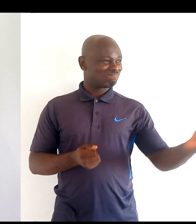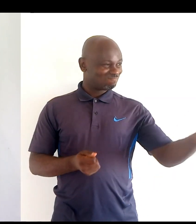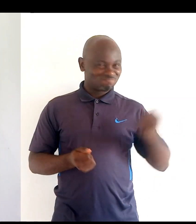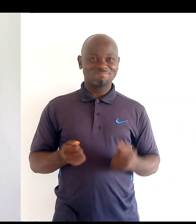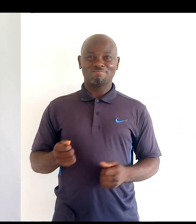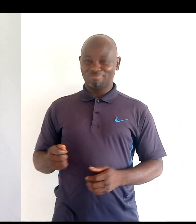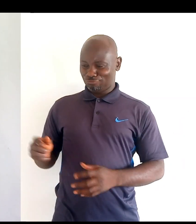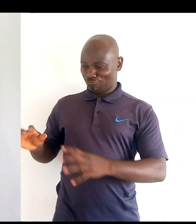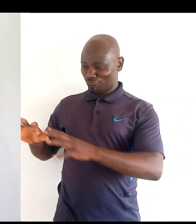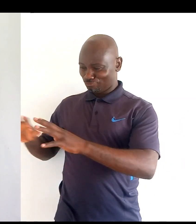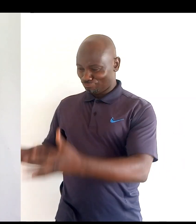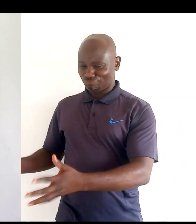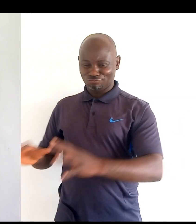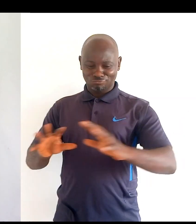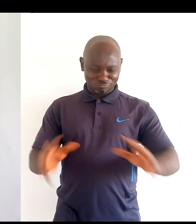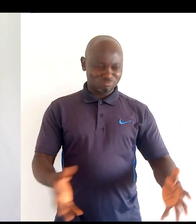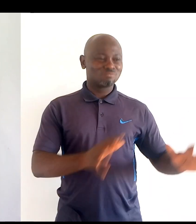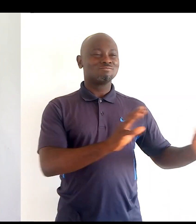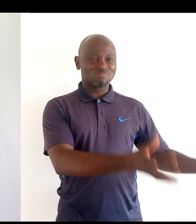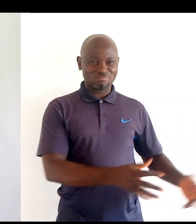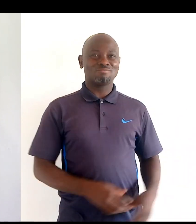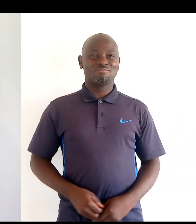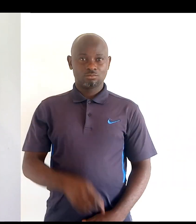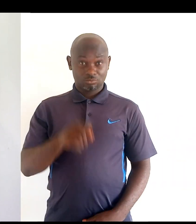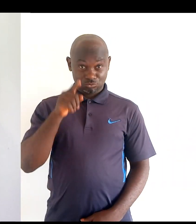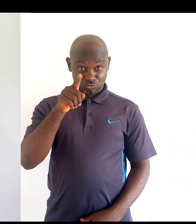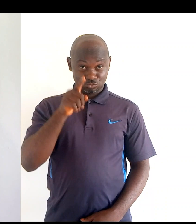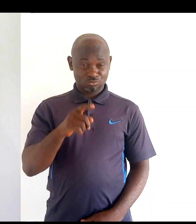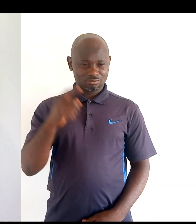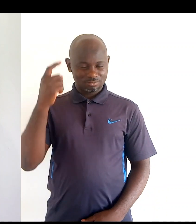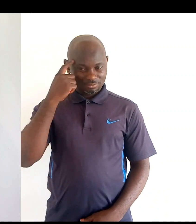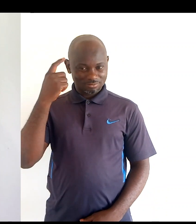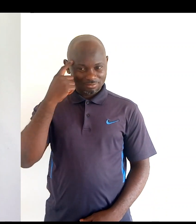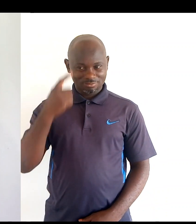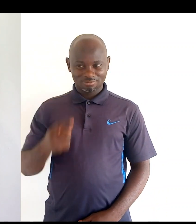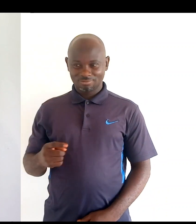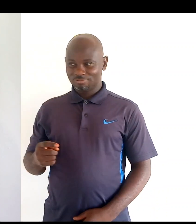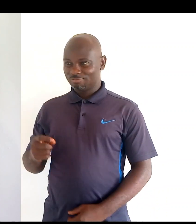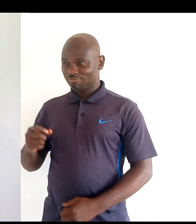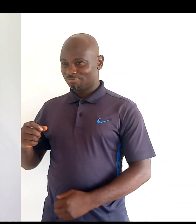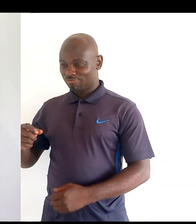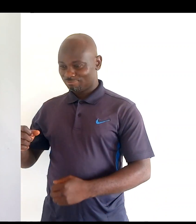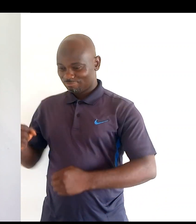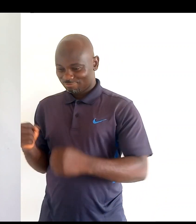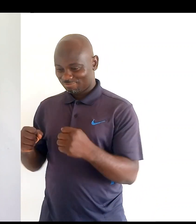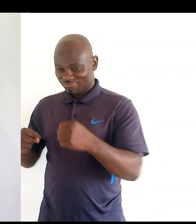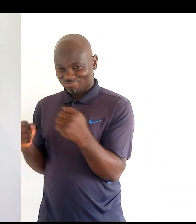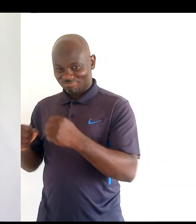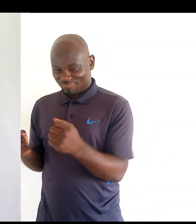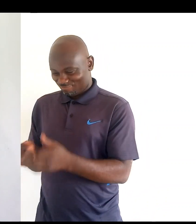each other. It's like me being a Ghanaian raised and born in Ghana, and now living outside Ghana.